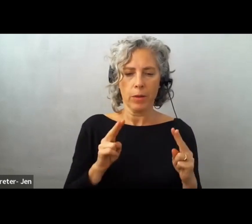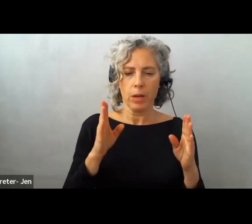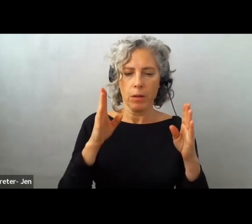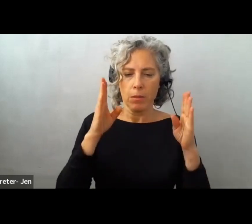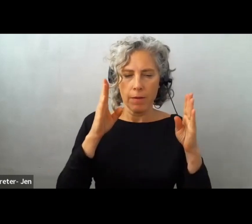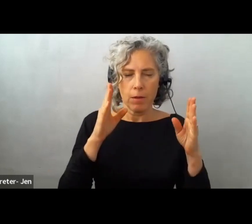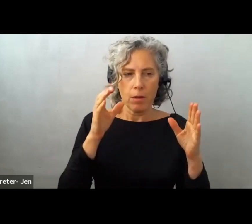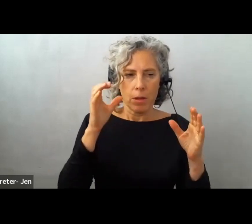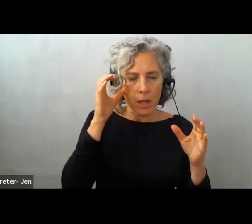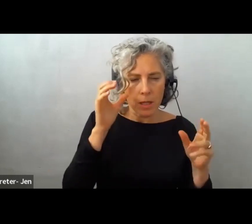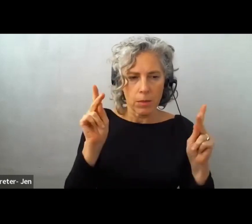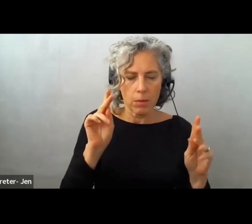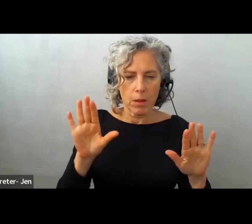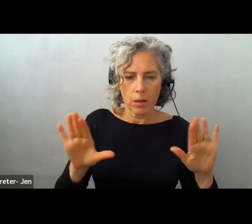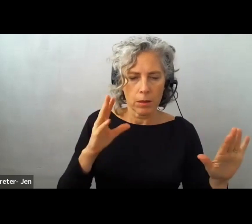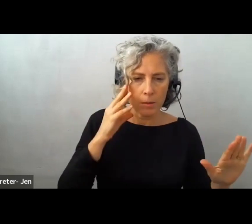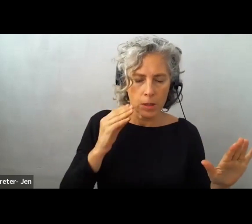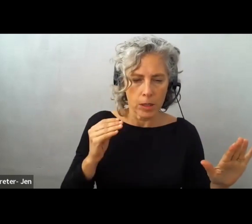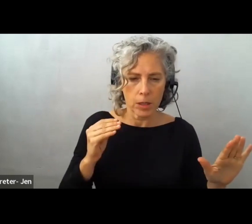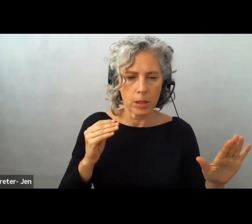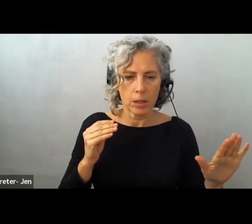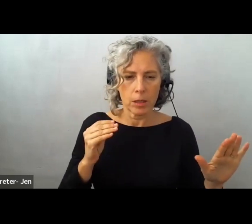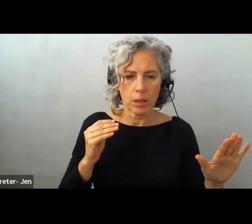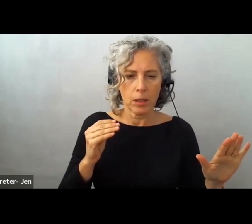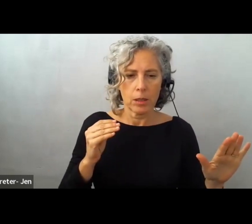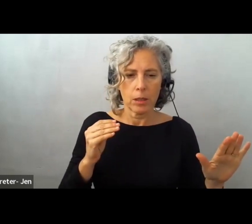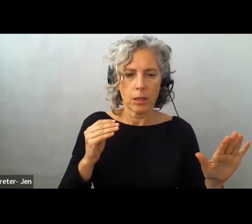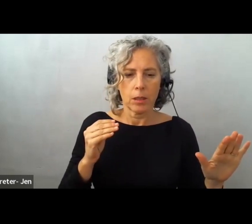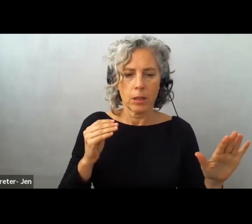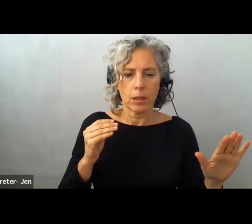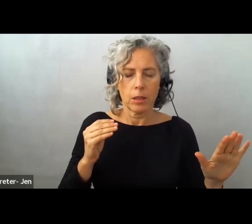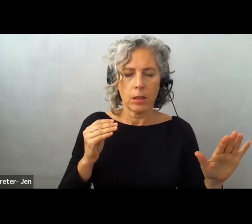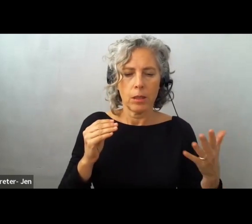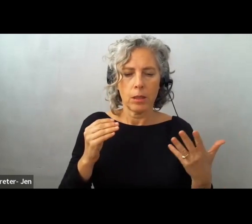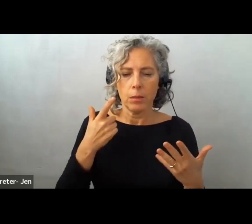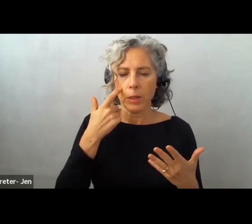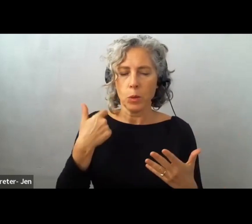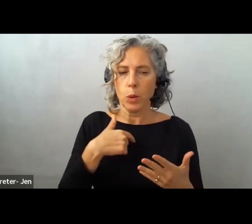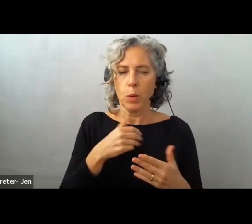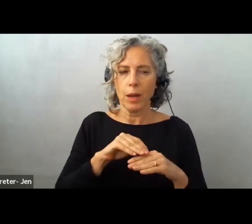listening to people's experiences, for the purpose of influencing the shifts that are